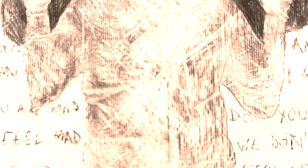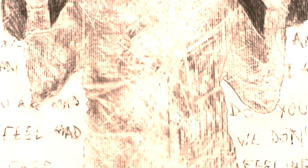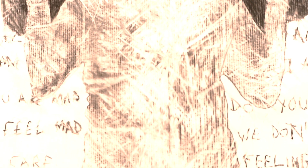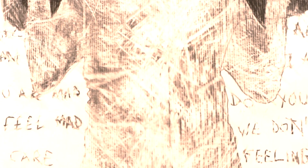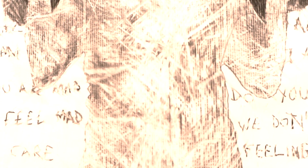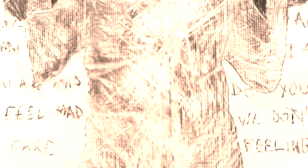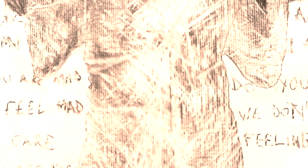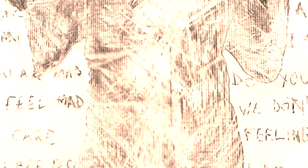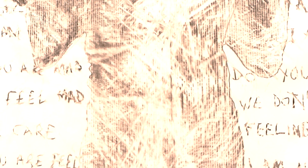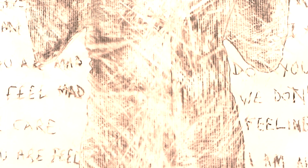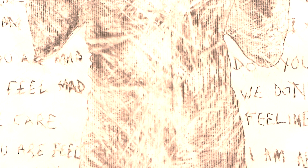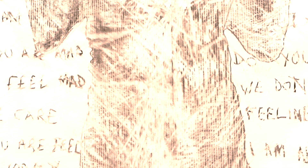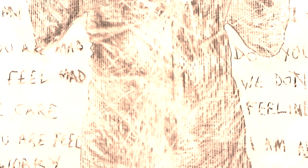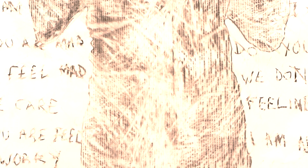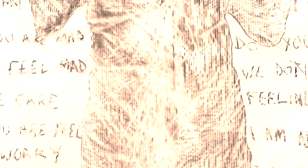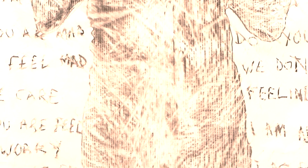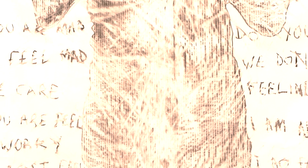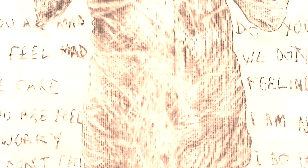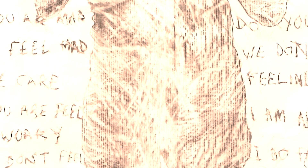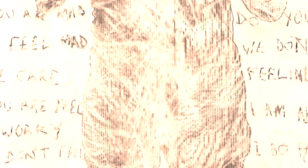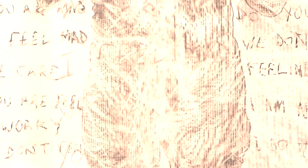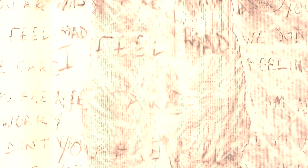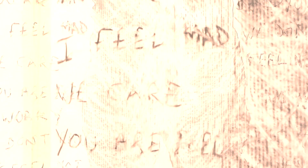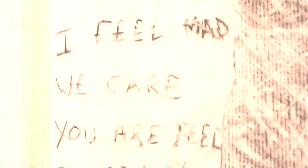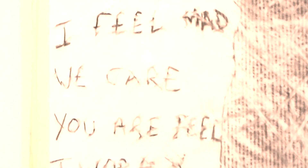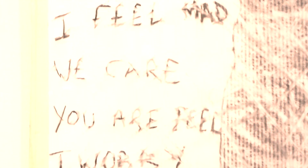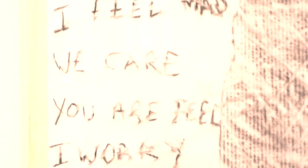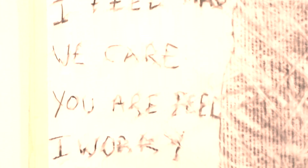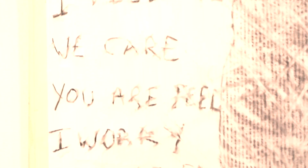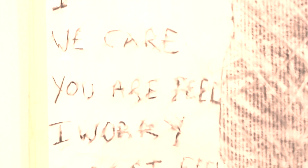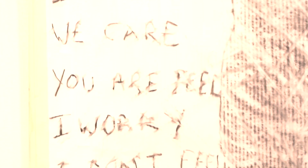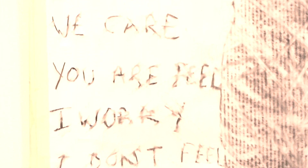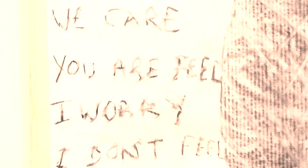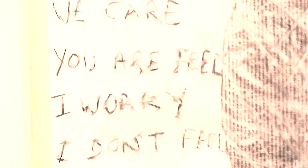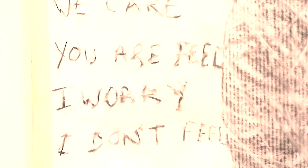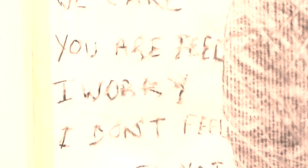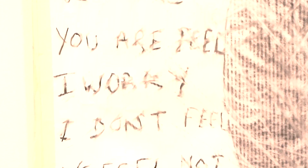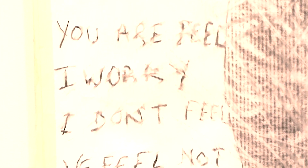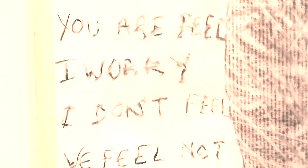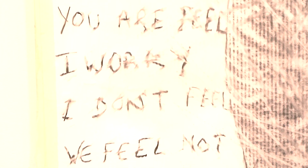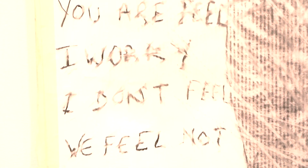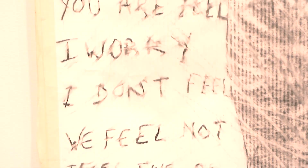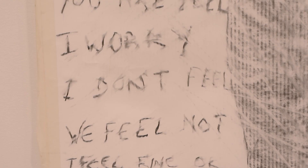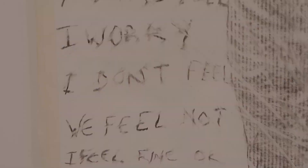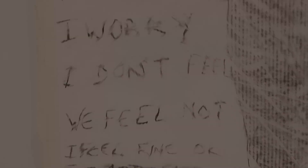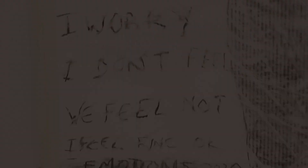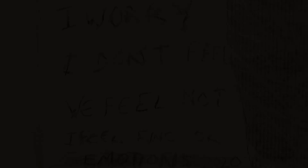They tell us that you sometimes have to contain yourselves, your emotions. You have to hold it in and calm down.